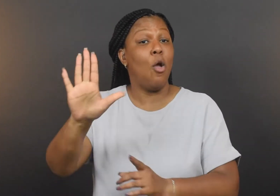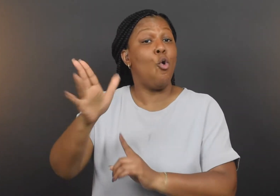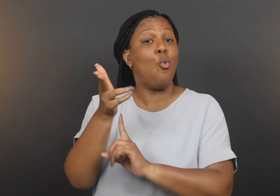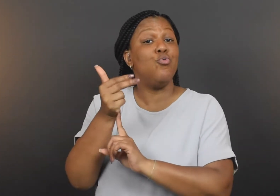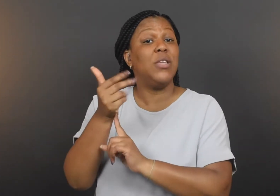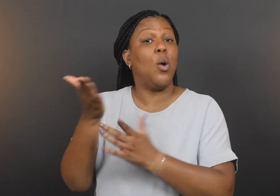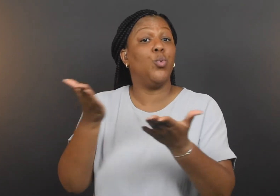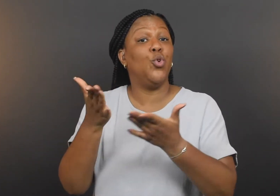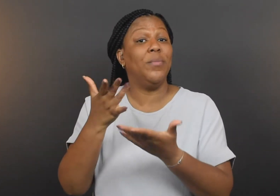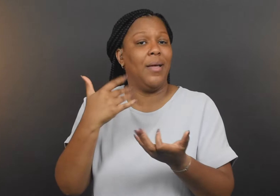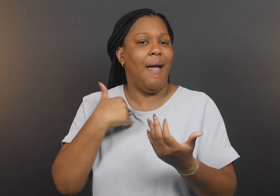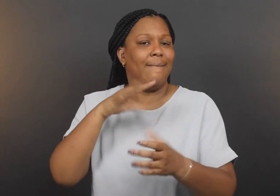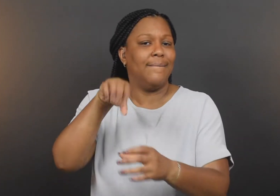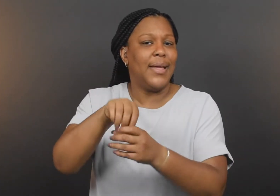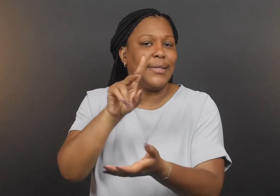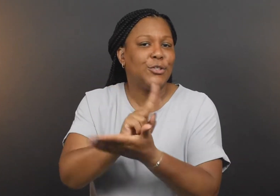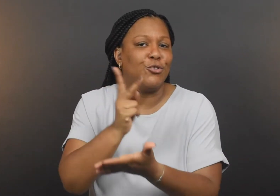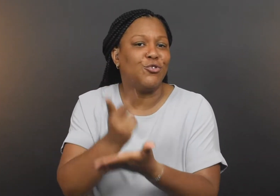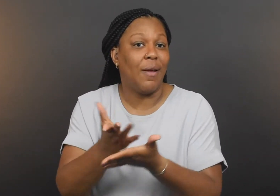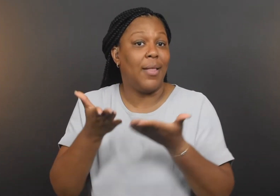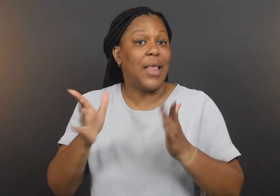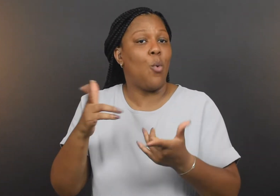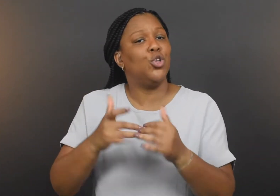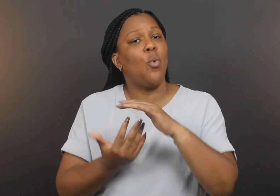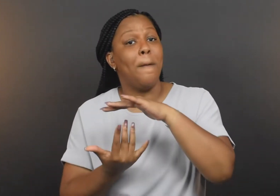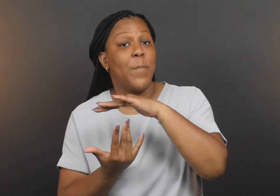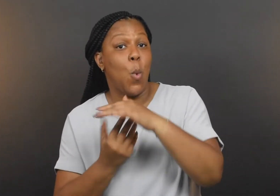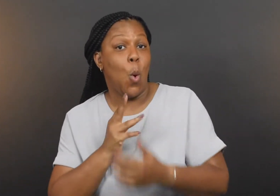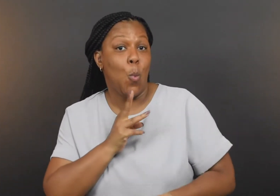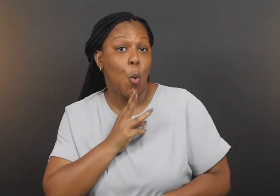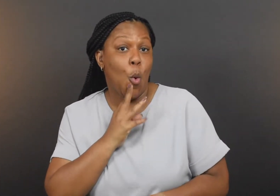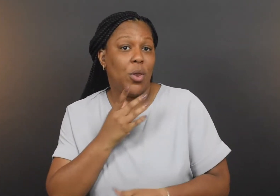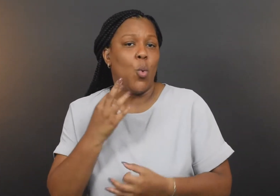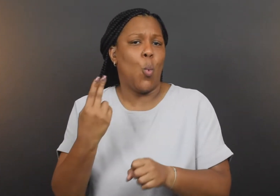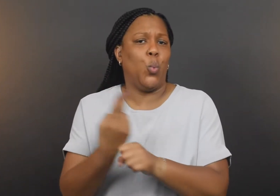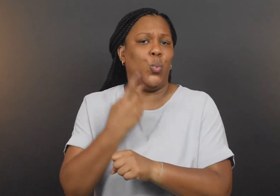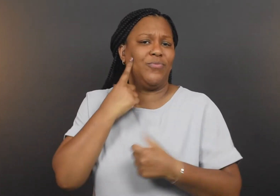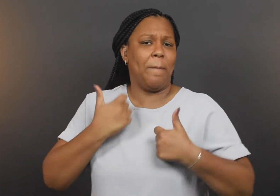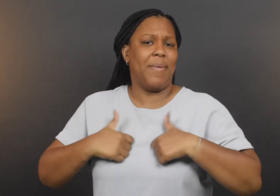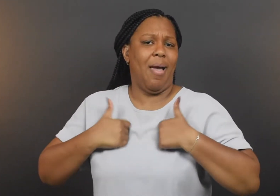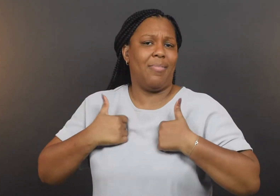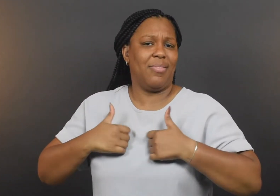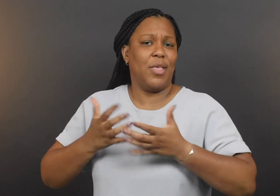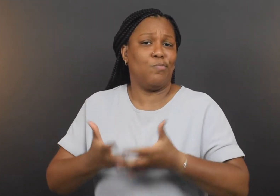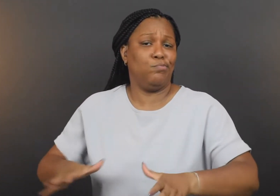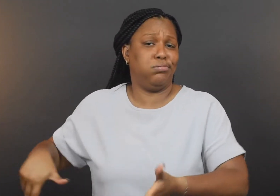In Milwaukee, her hotel-room kitchenette allowed her to boil water for use in a bathtub —